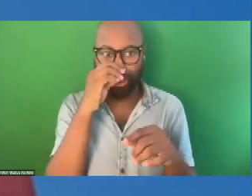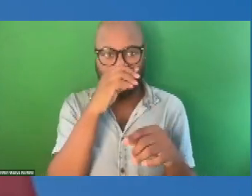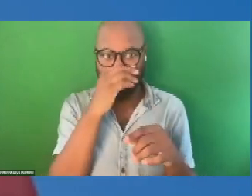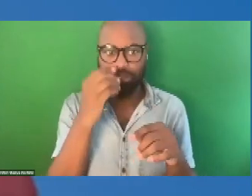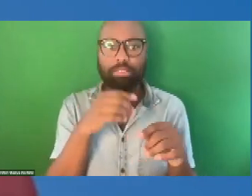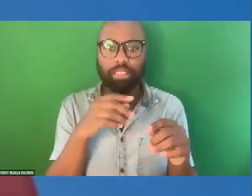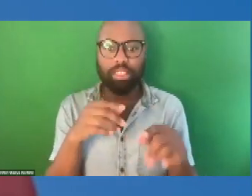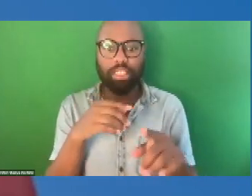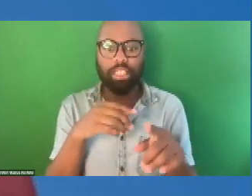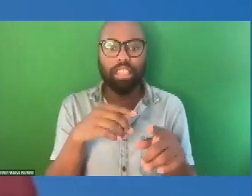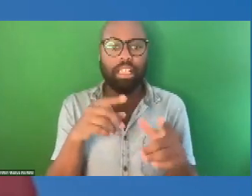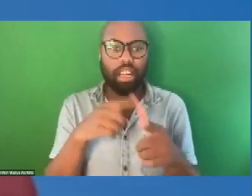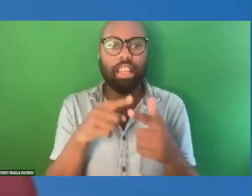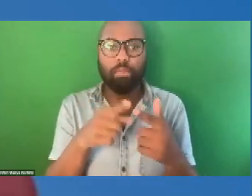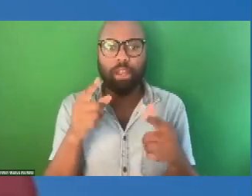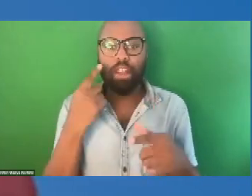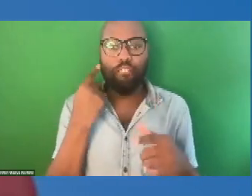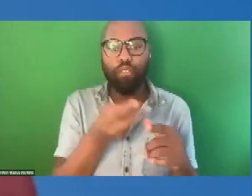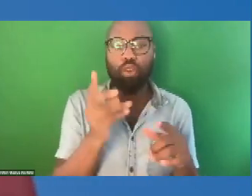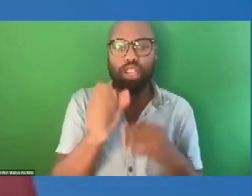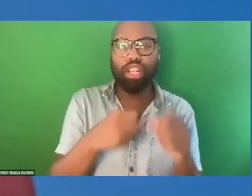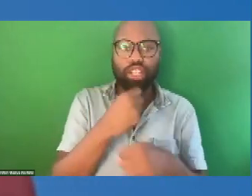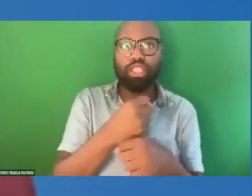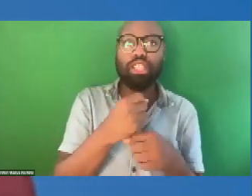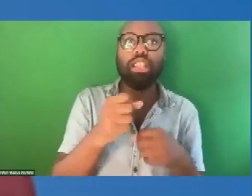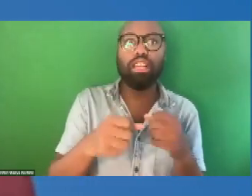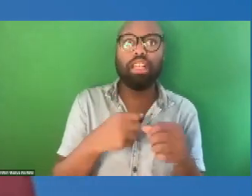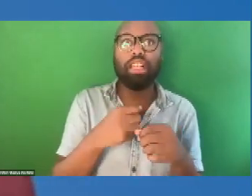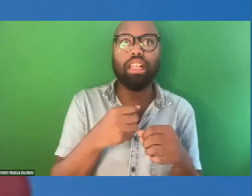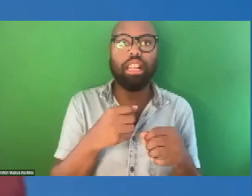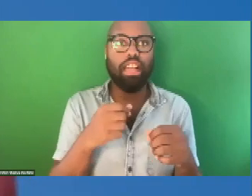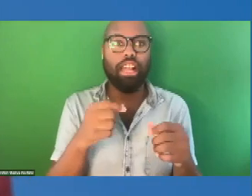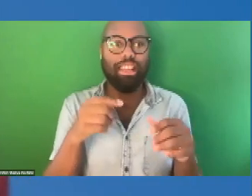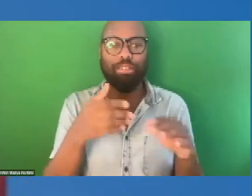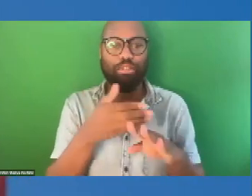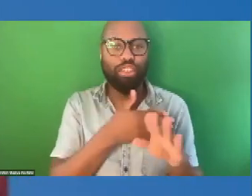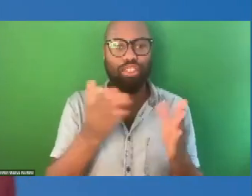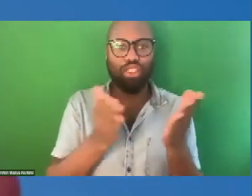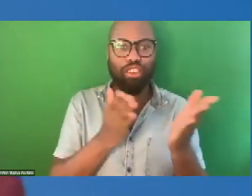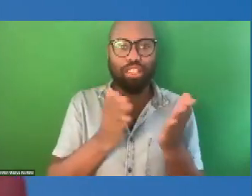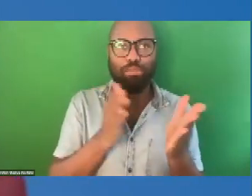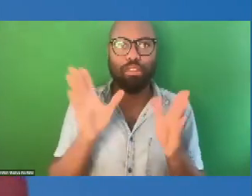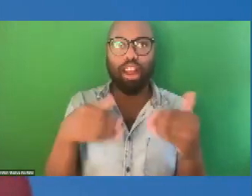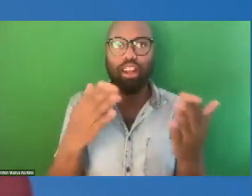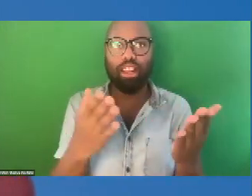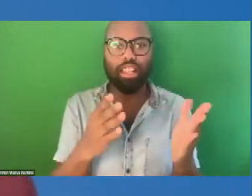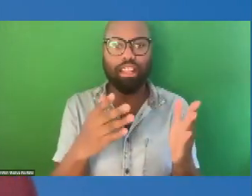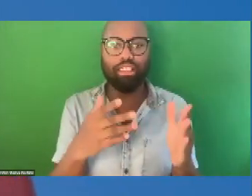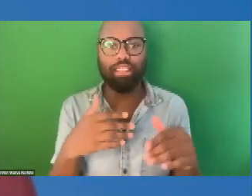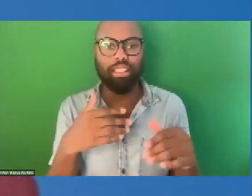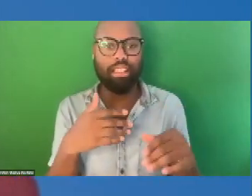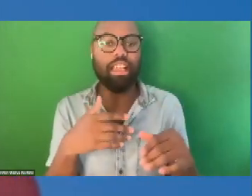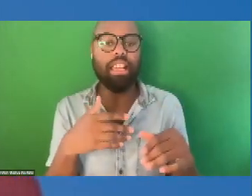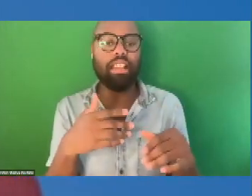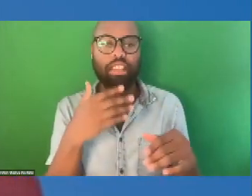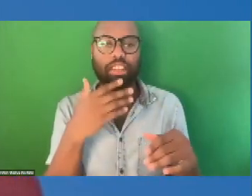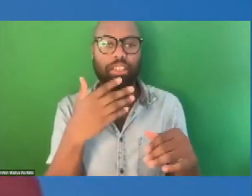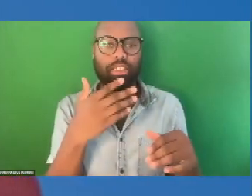before those services are provided. Making sure really that it's on